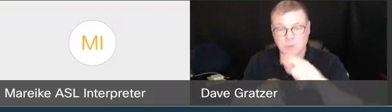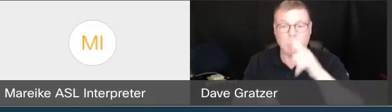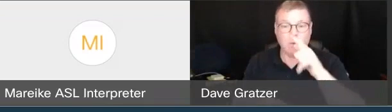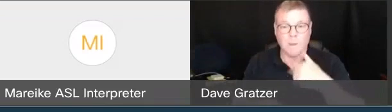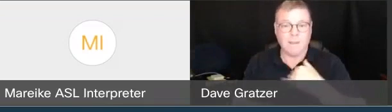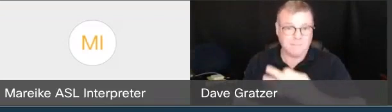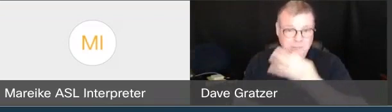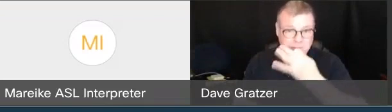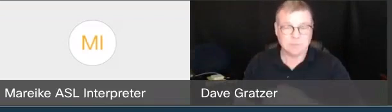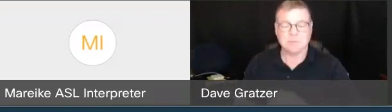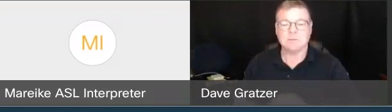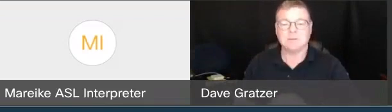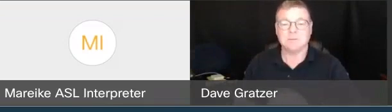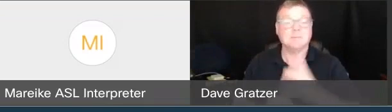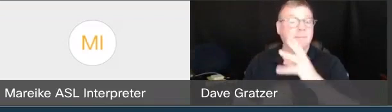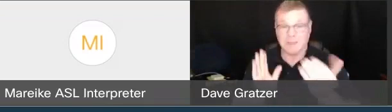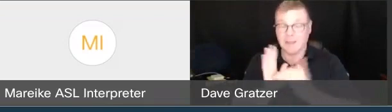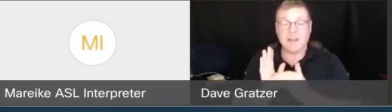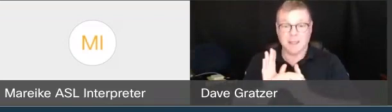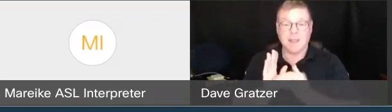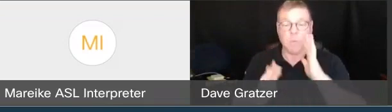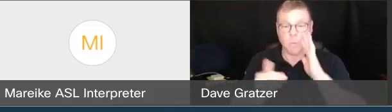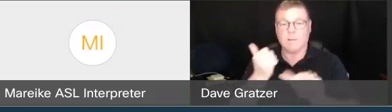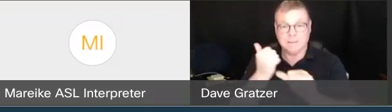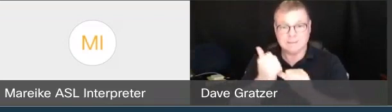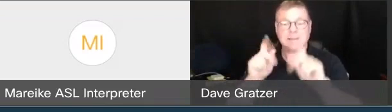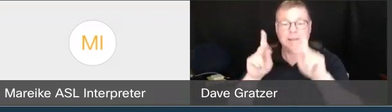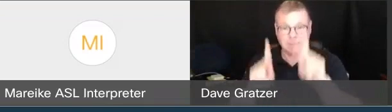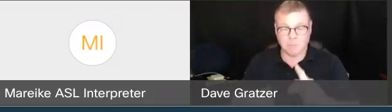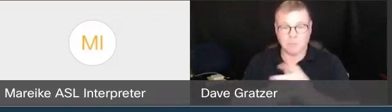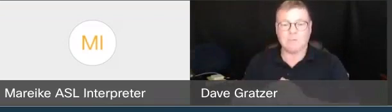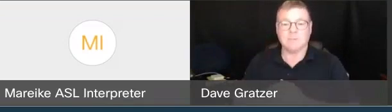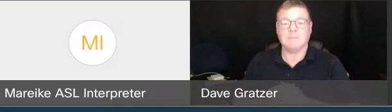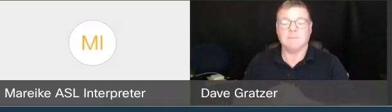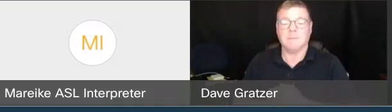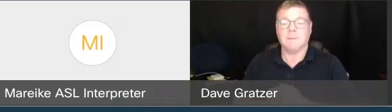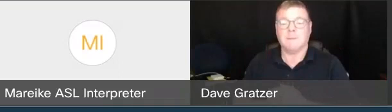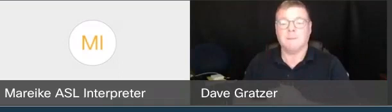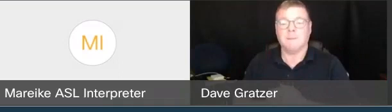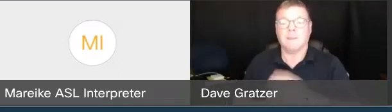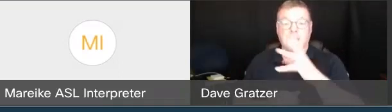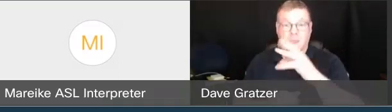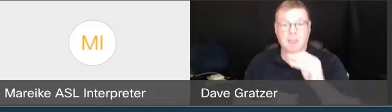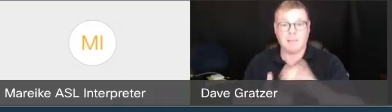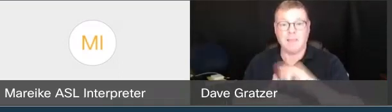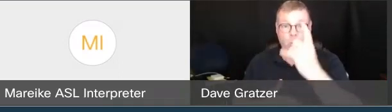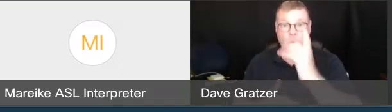And again, we will assist the person with housing and it's one of our competencies to sort of be